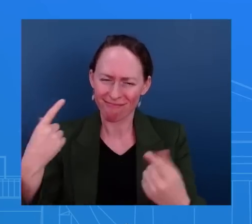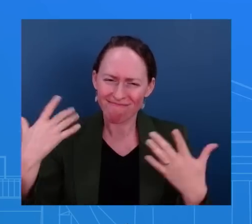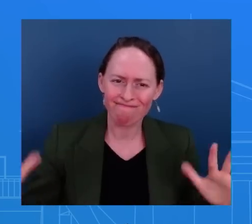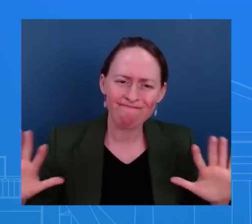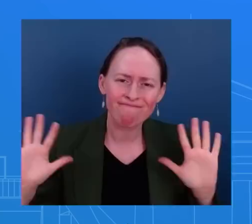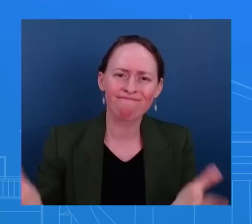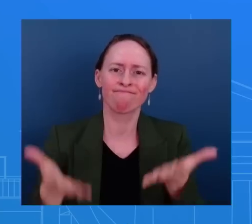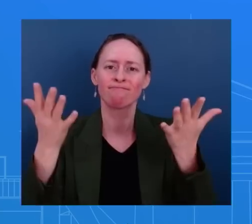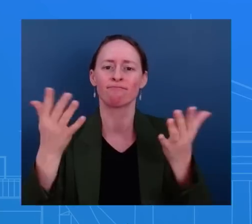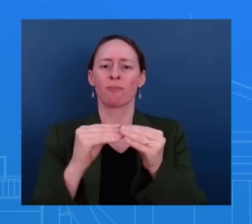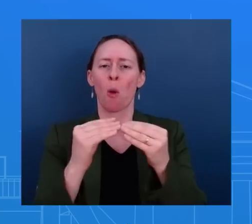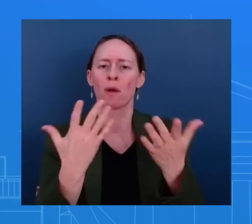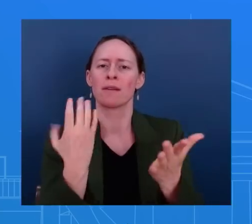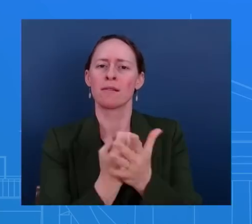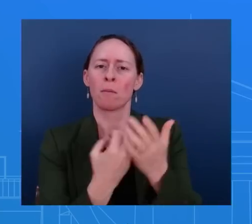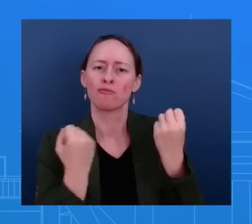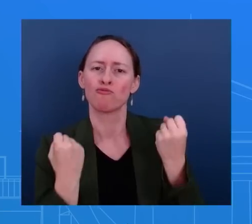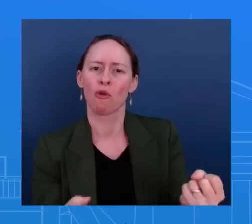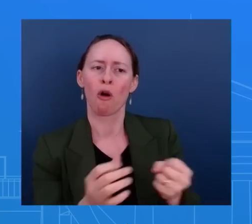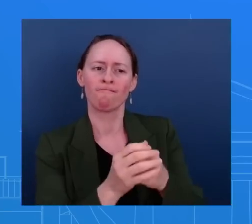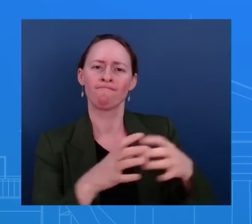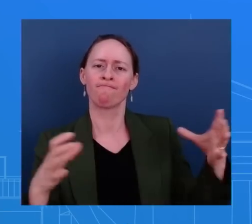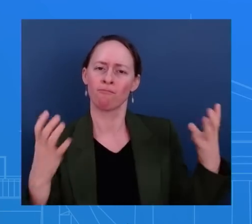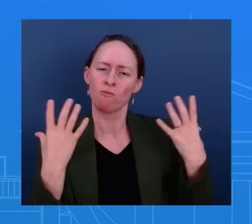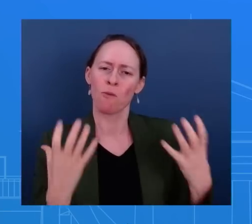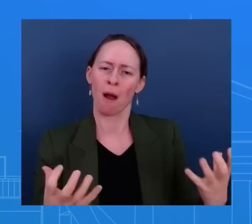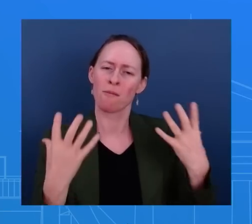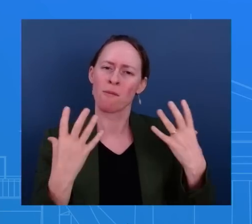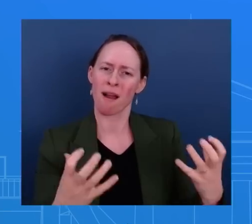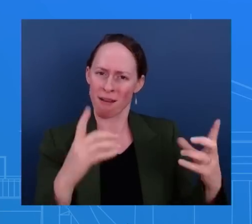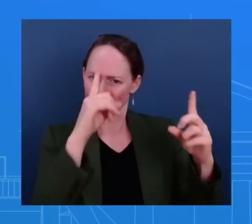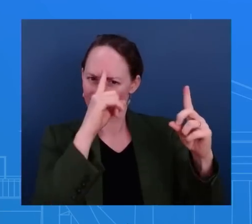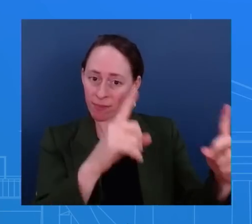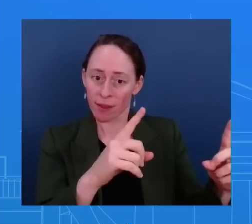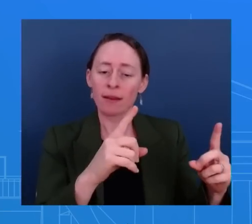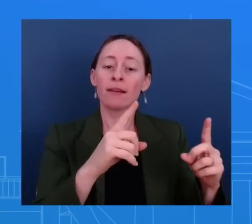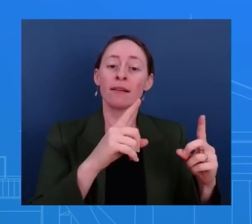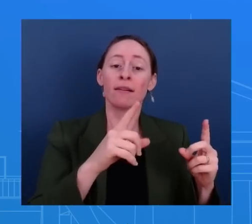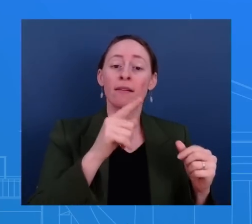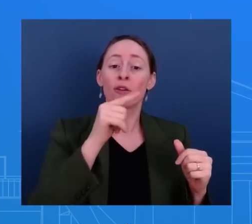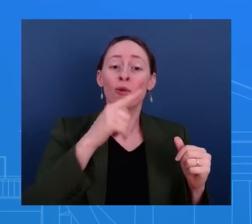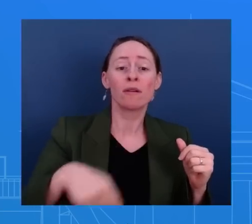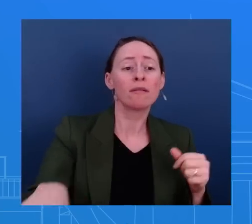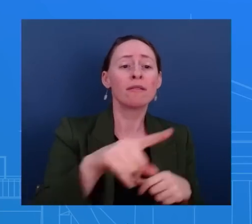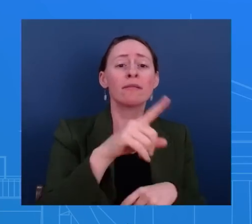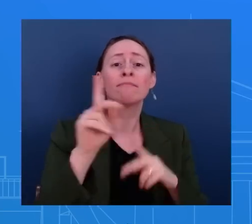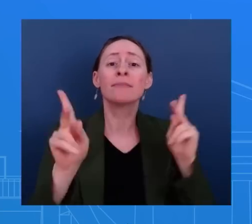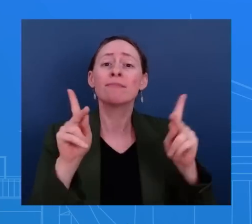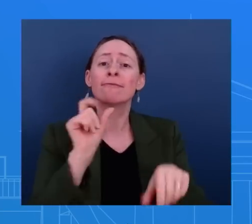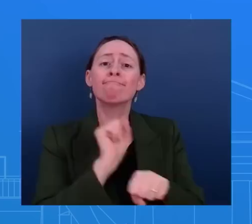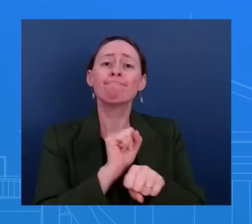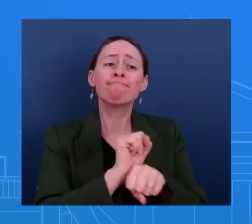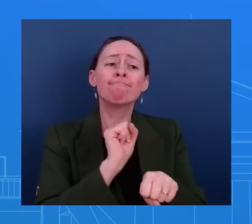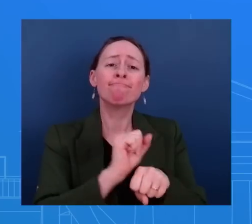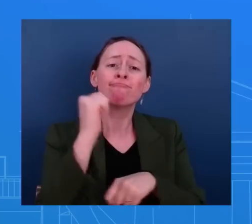an economy that's built from the bottom up, middle out -- the president has been fighting -- and the vice president has been fighting to do just that.